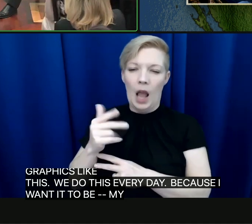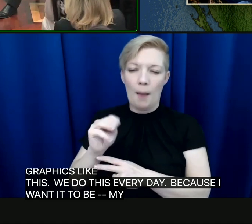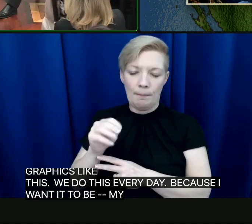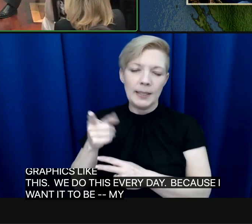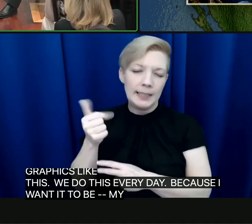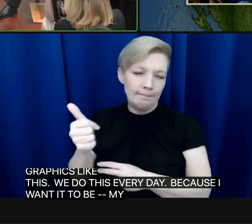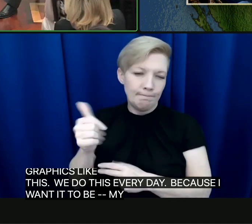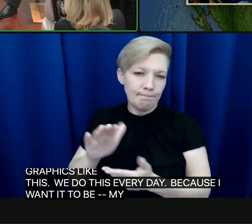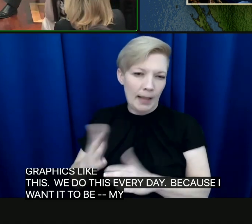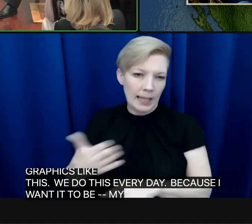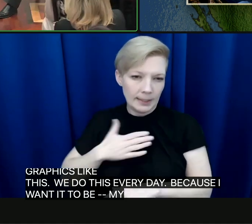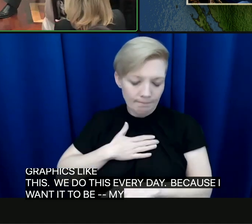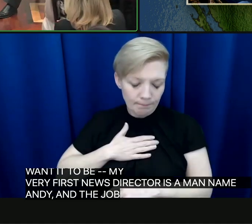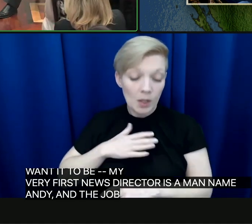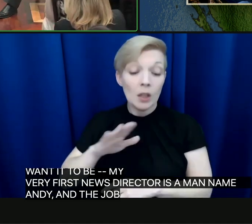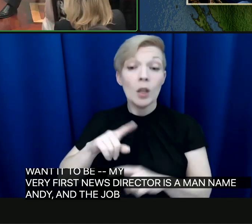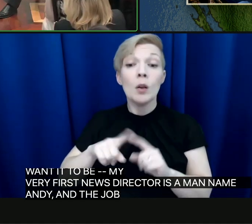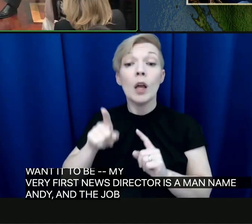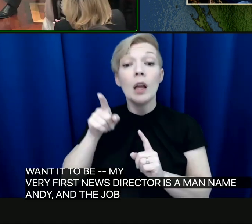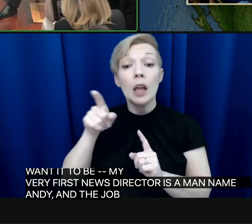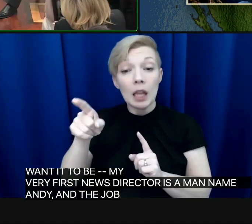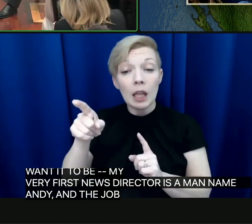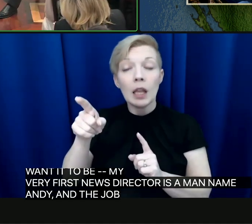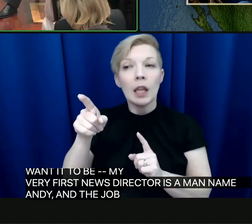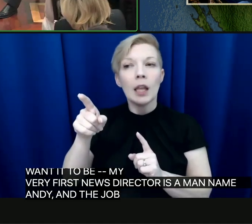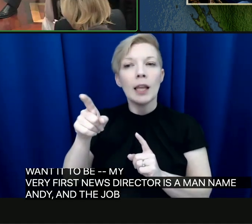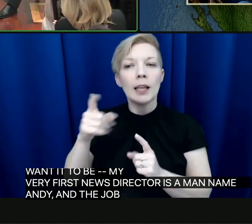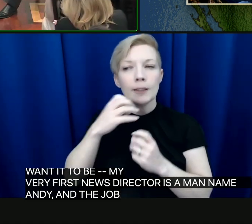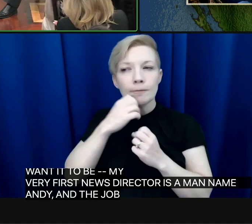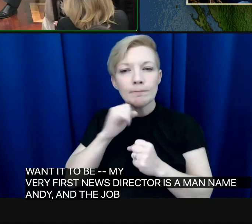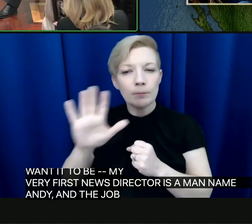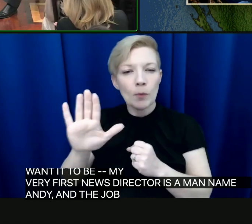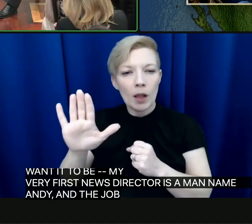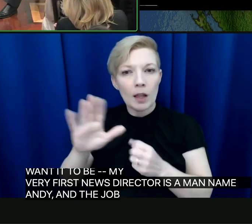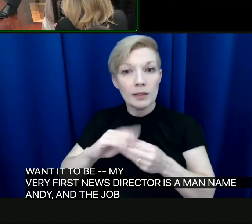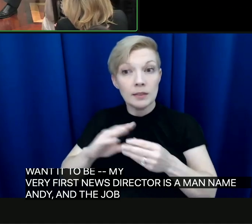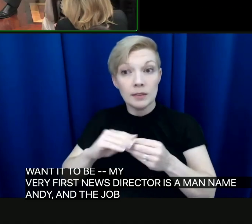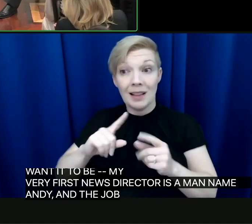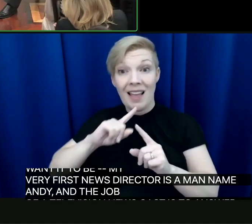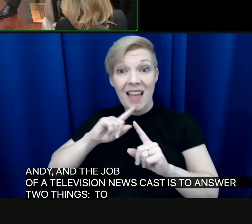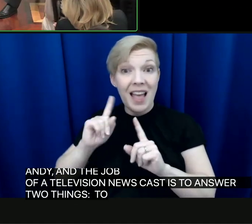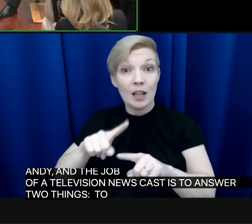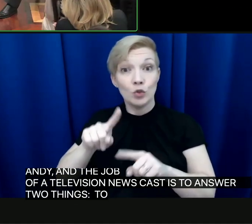is to answer the two things. It's to answer the question that's foremost in our viewers mind every day.